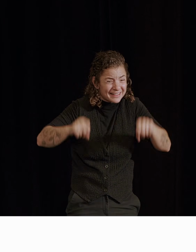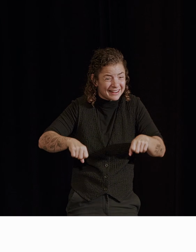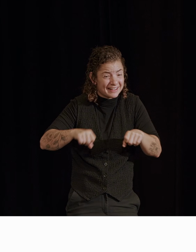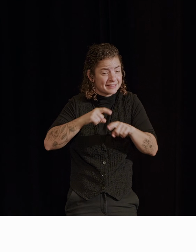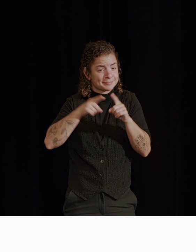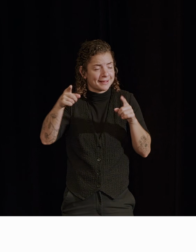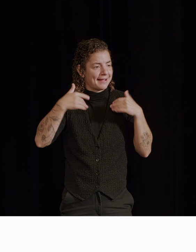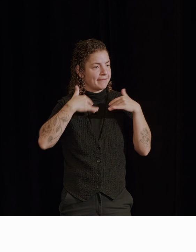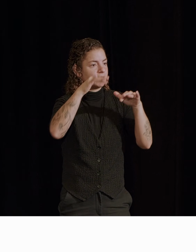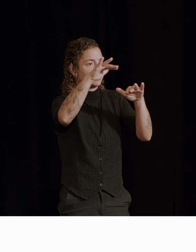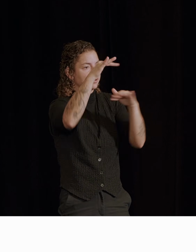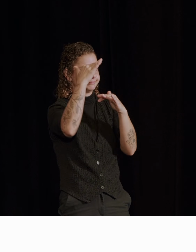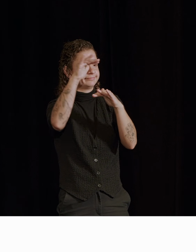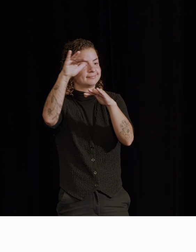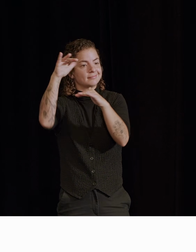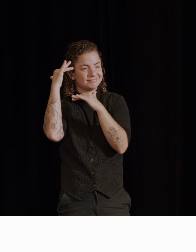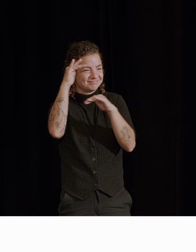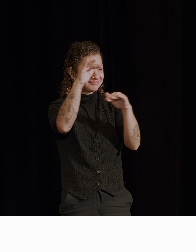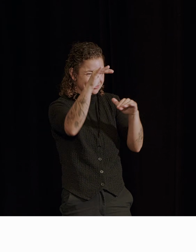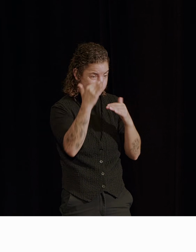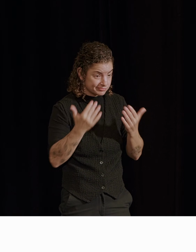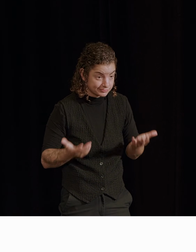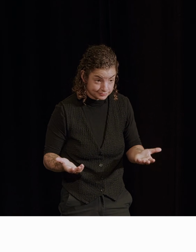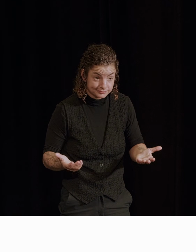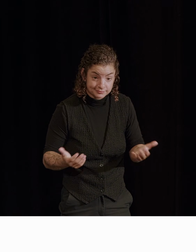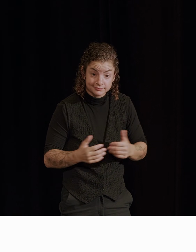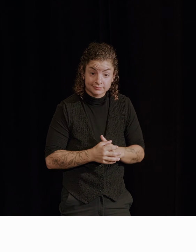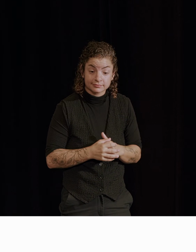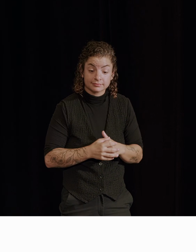However, I do think there are some aspects of the past